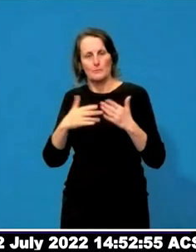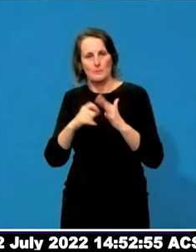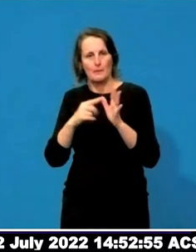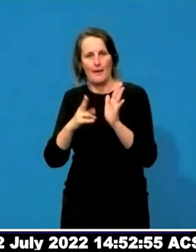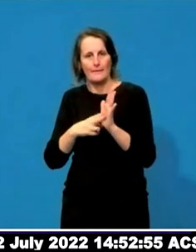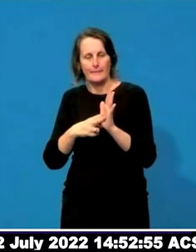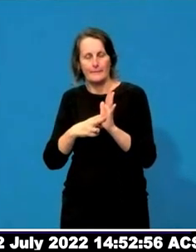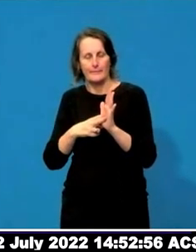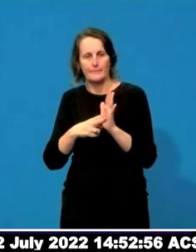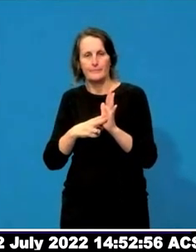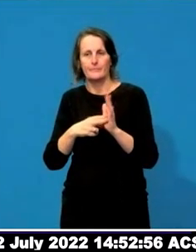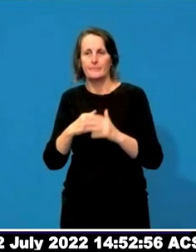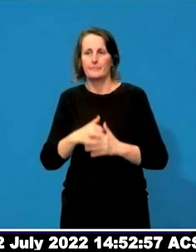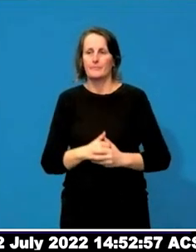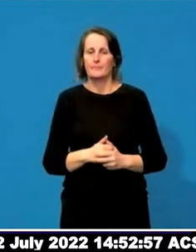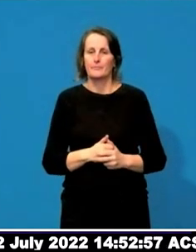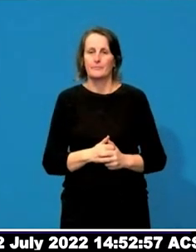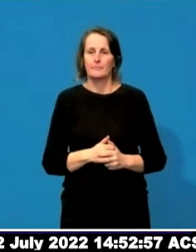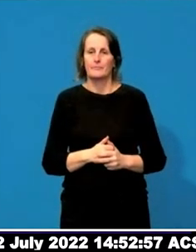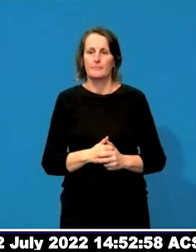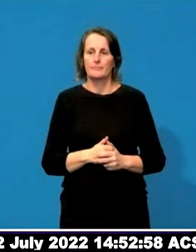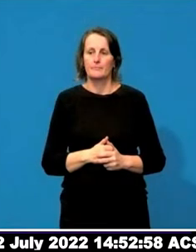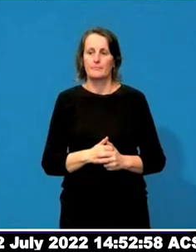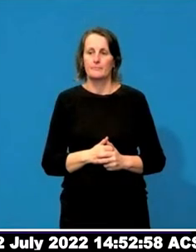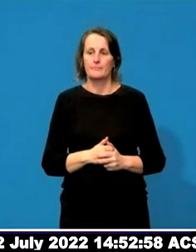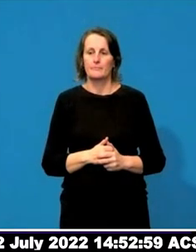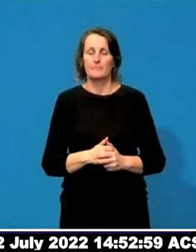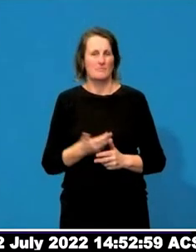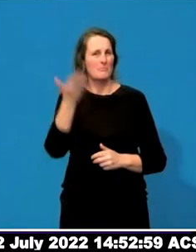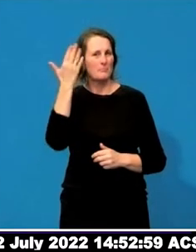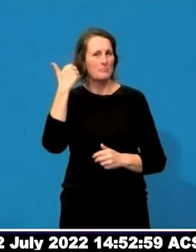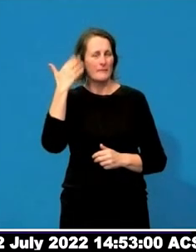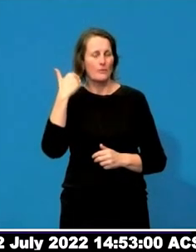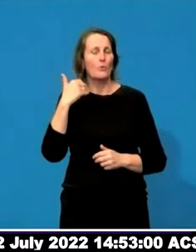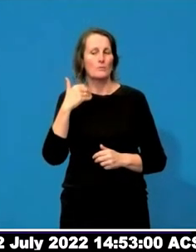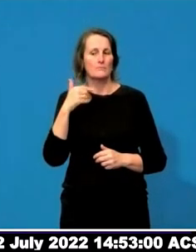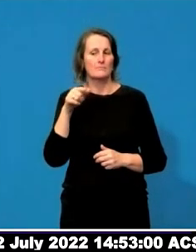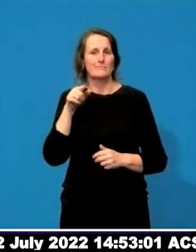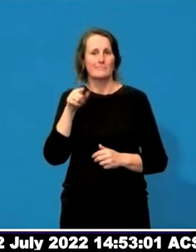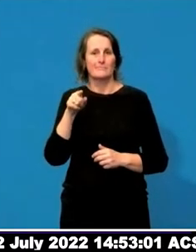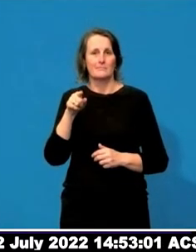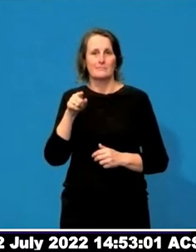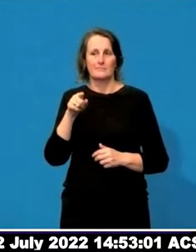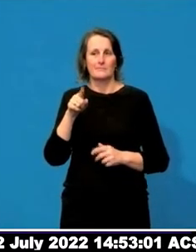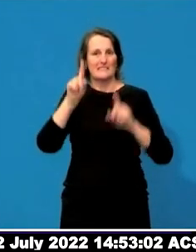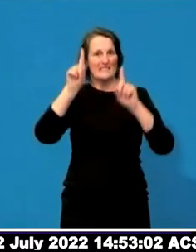When - when the alcohol management plans came out - sorry, when all of this came out